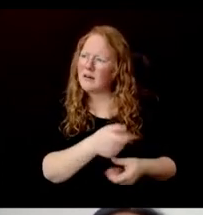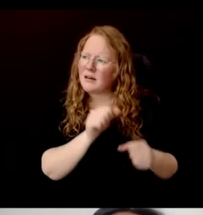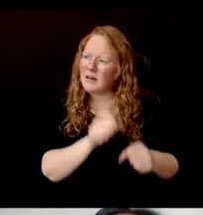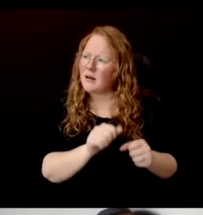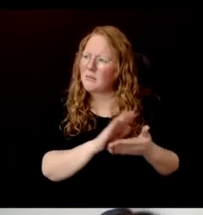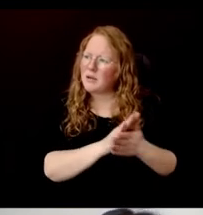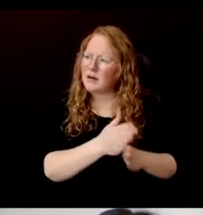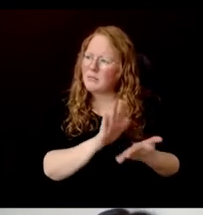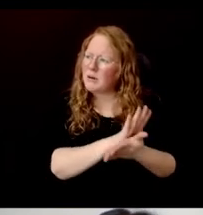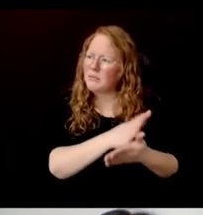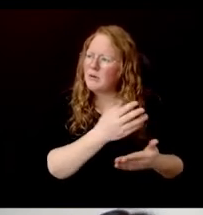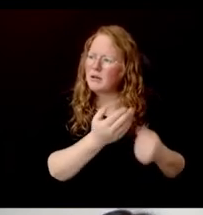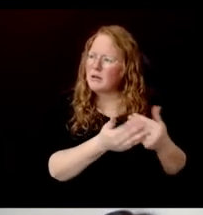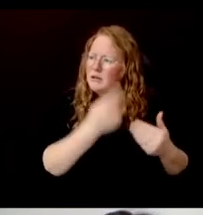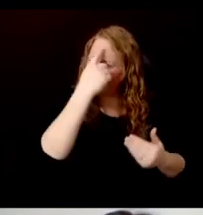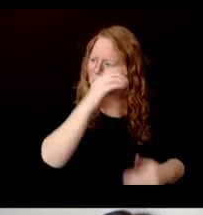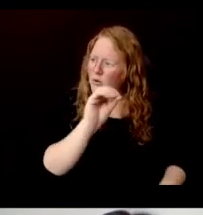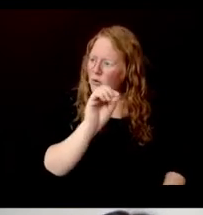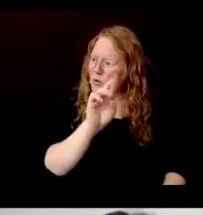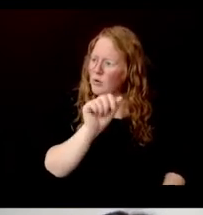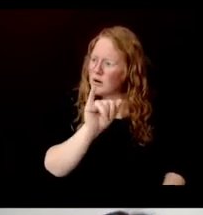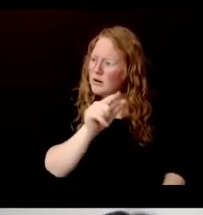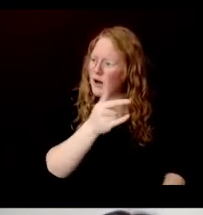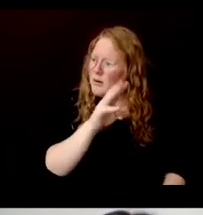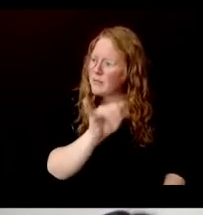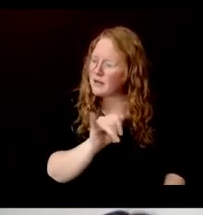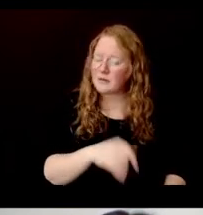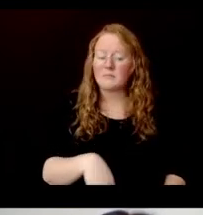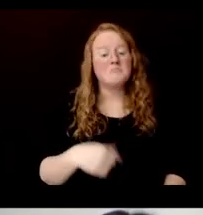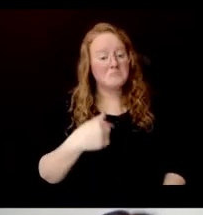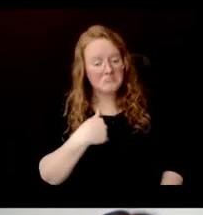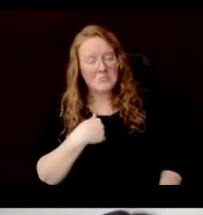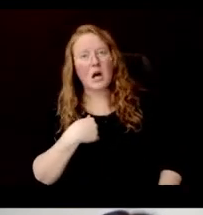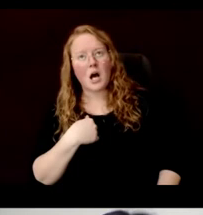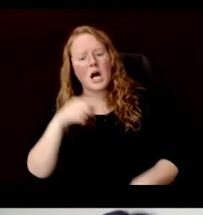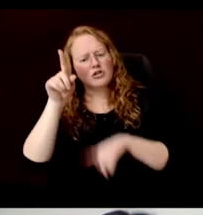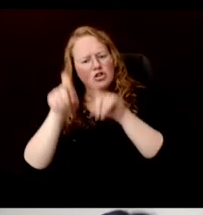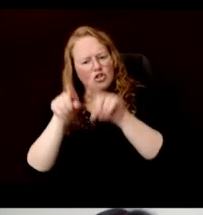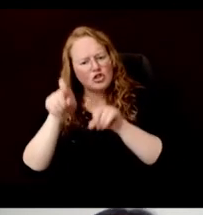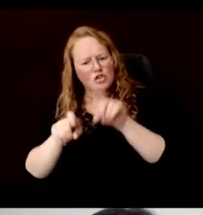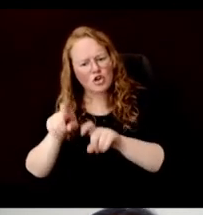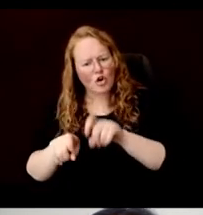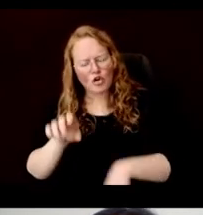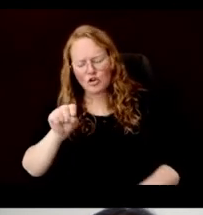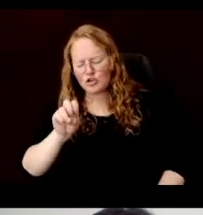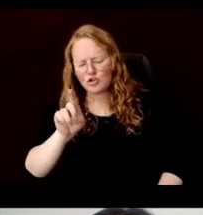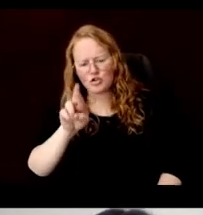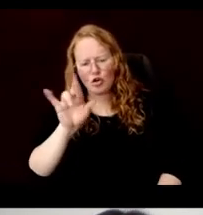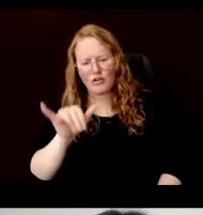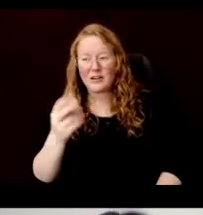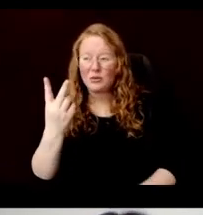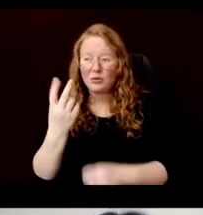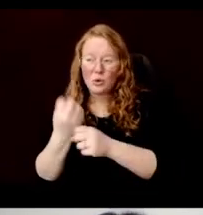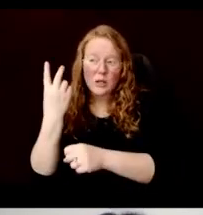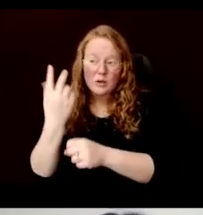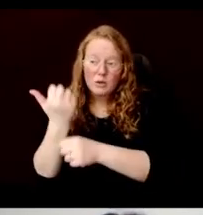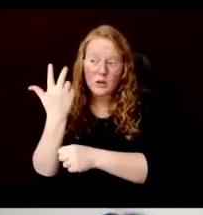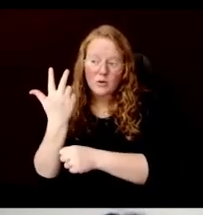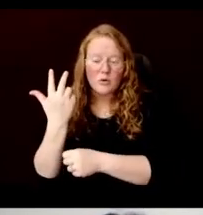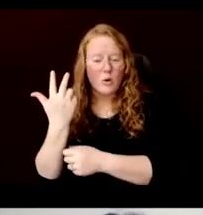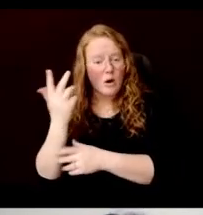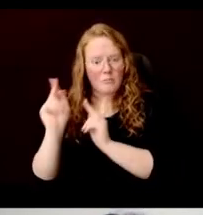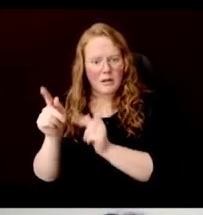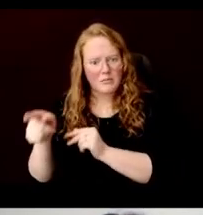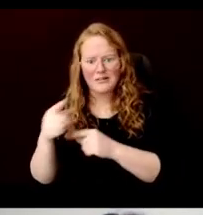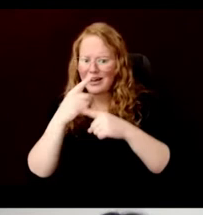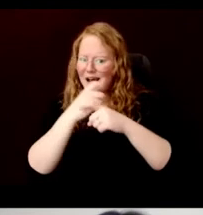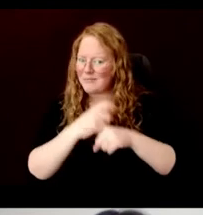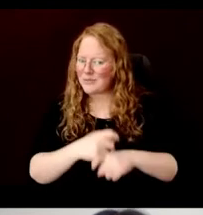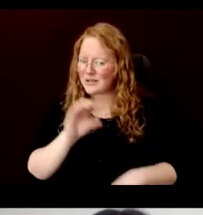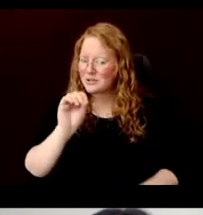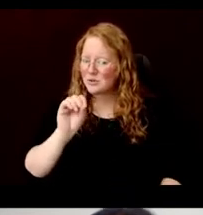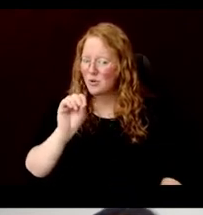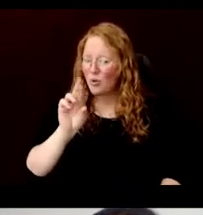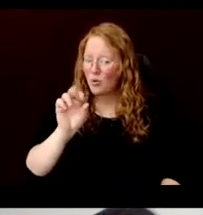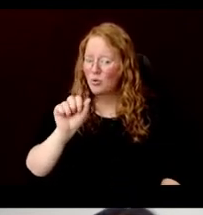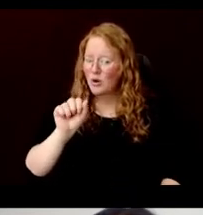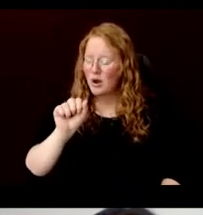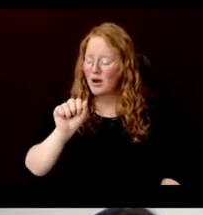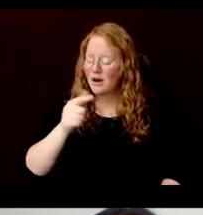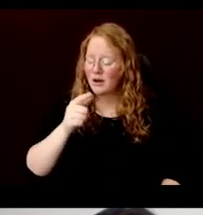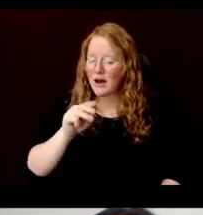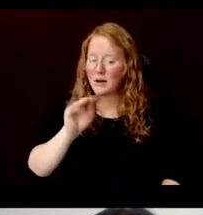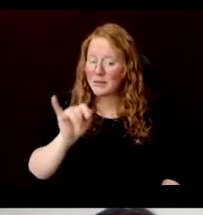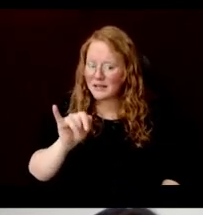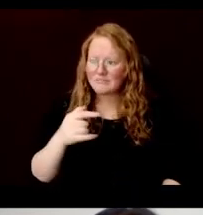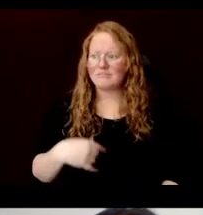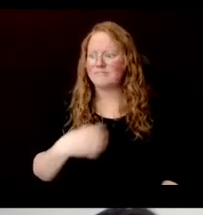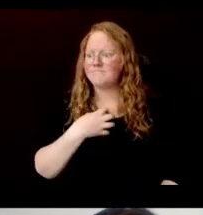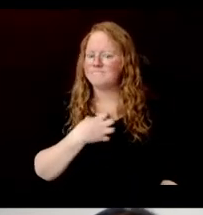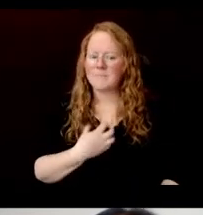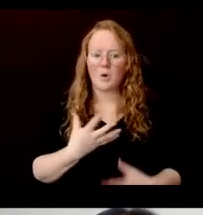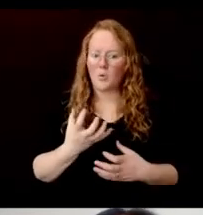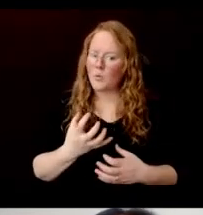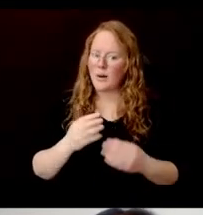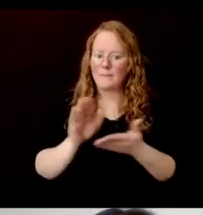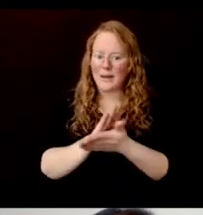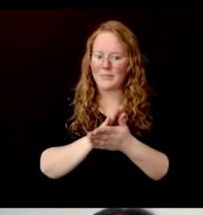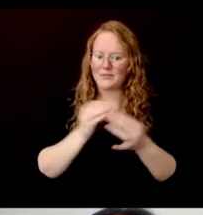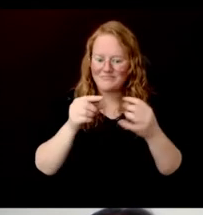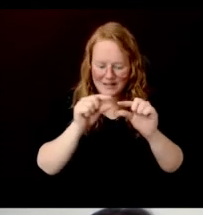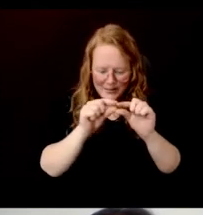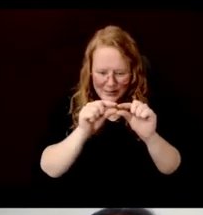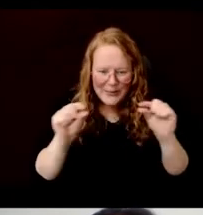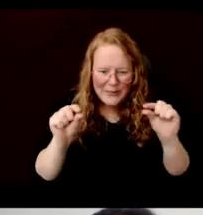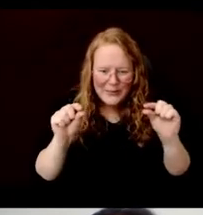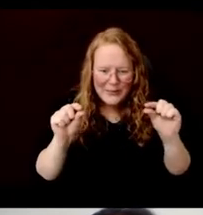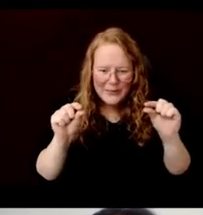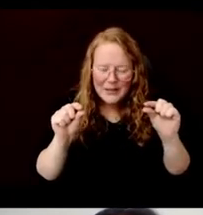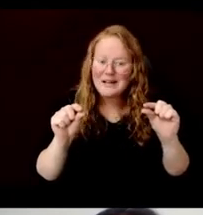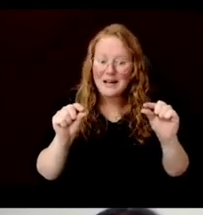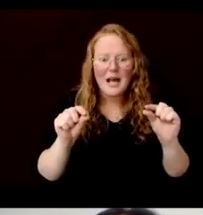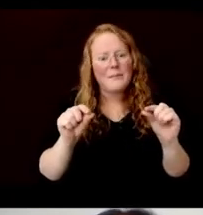I did a survey two or three years ago. Many people who use complex origami desire qualities where the paper is thin, but also able to resist repeated folding without breaking or failing.